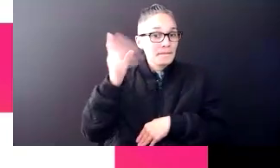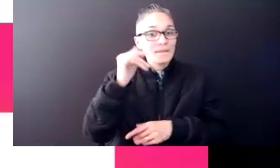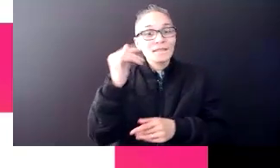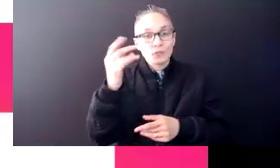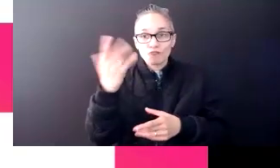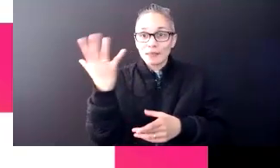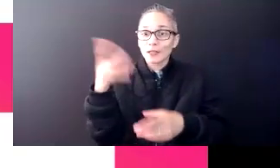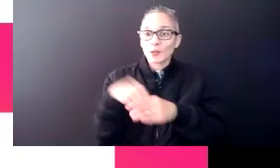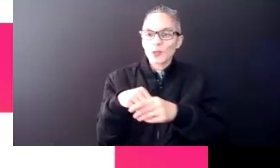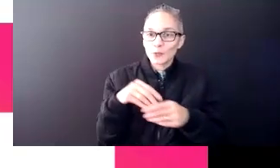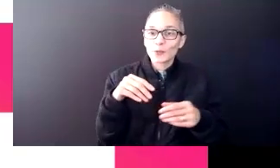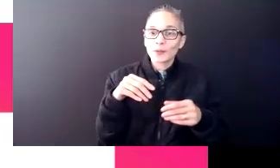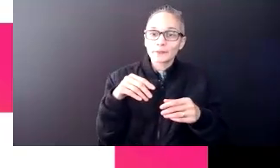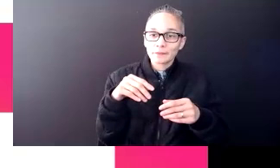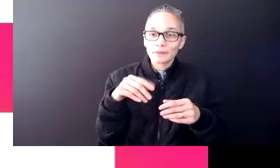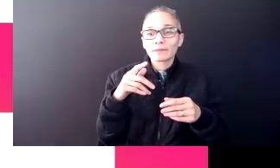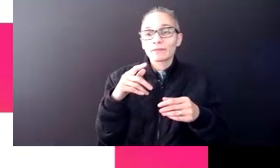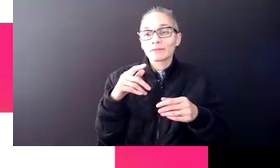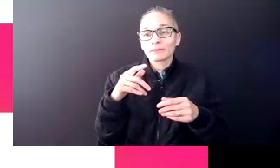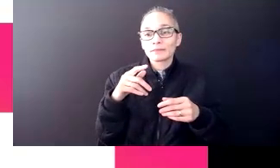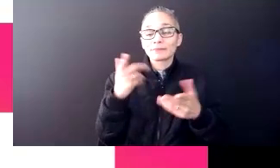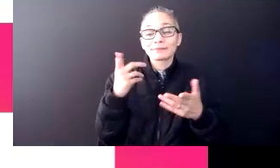are included in an assignment, let's say that students have to watch